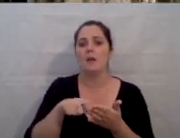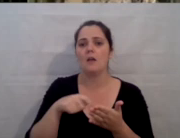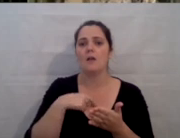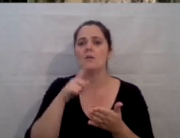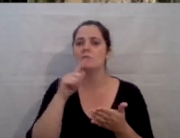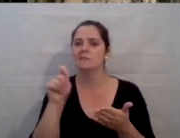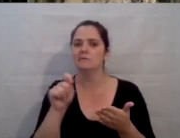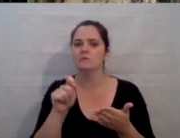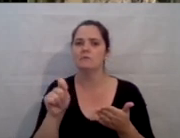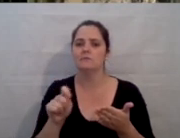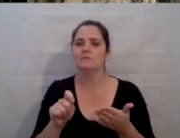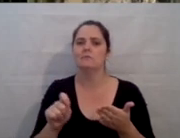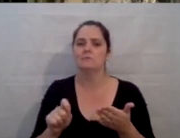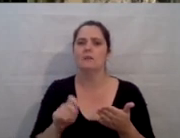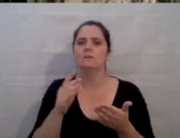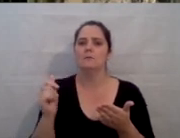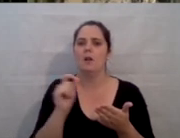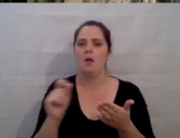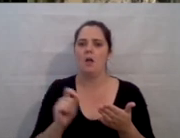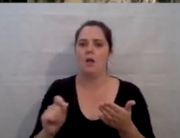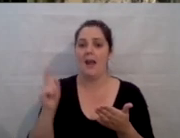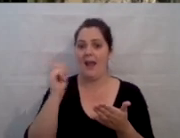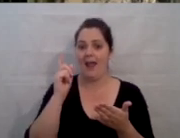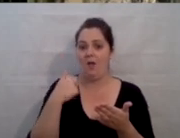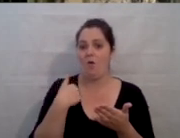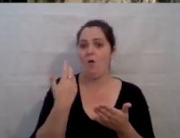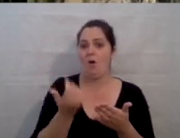So as you keep drawing, what I’m going to do is I’m going to take a vinyl